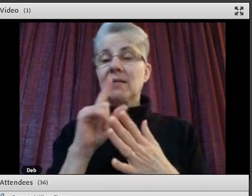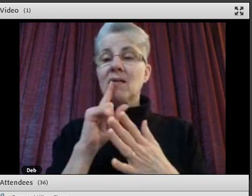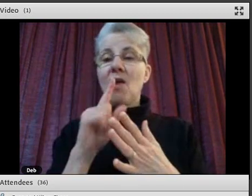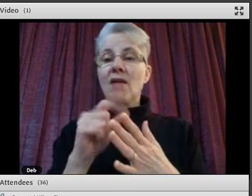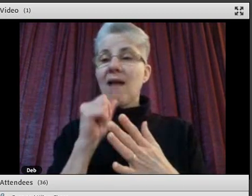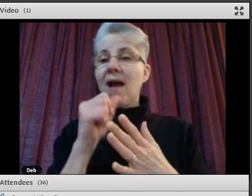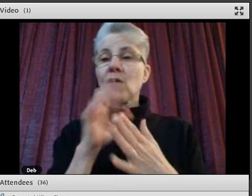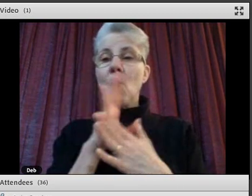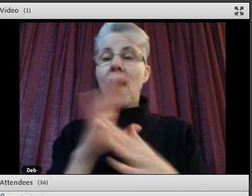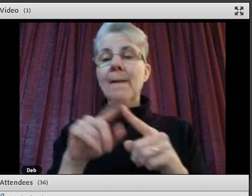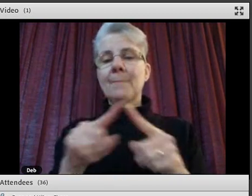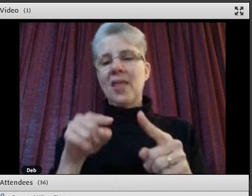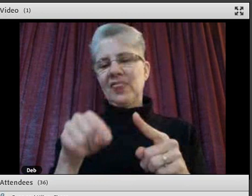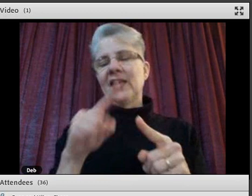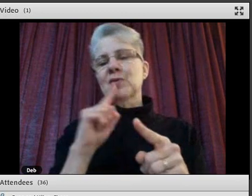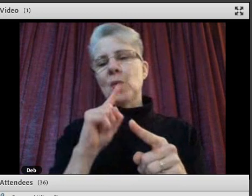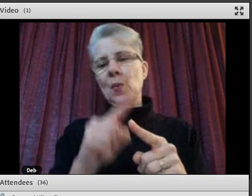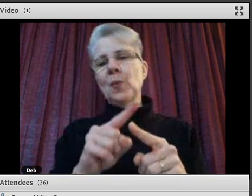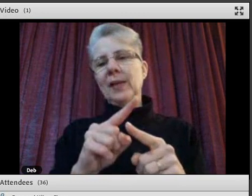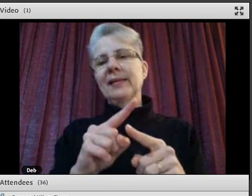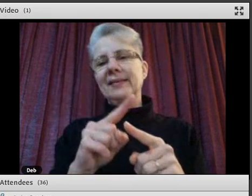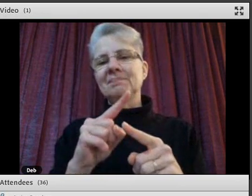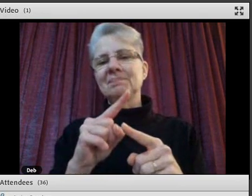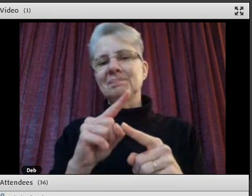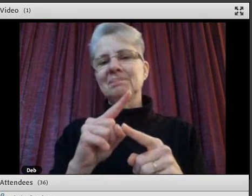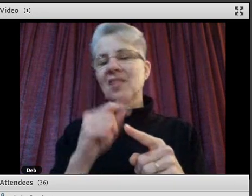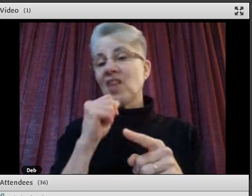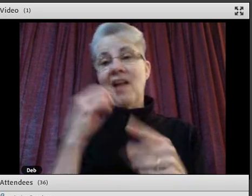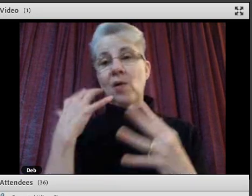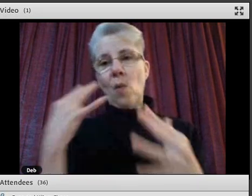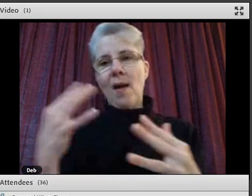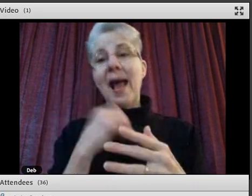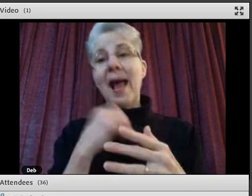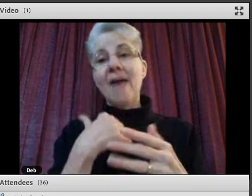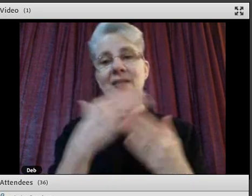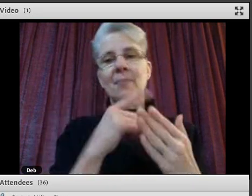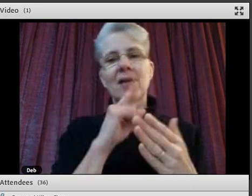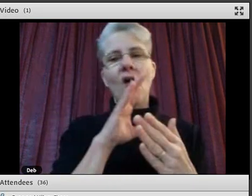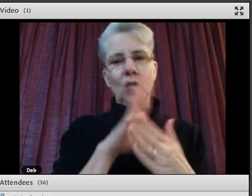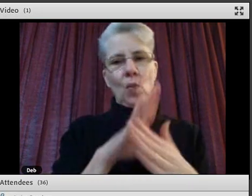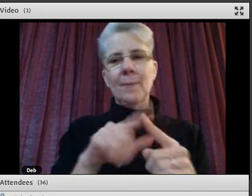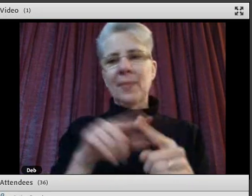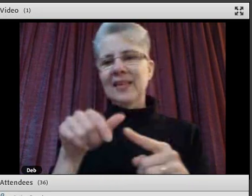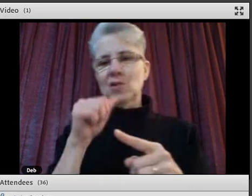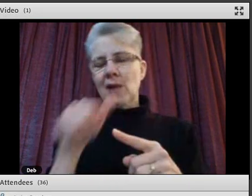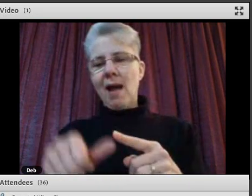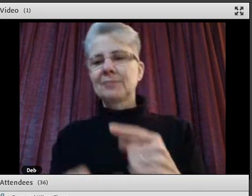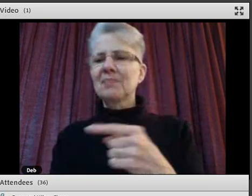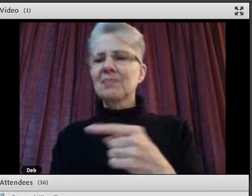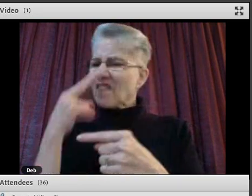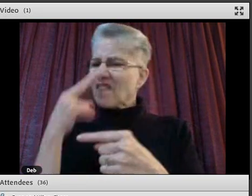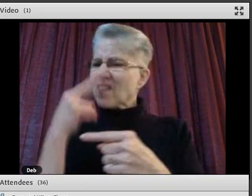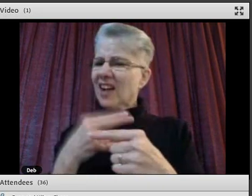But these, where you're building your instruments, they're not. Ryan: We're just having fun. Hilary: Yeah.